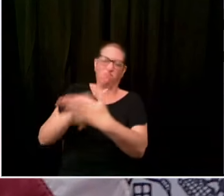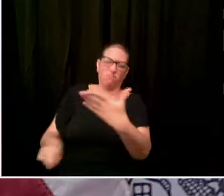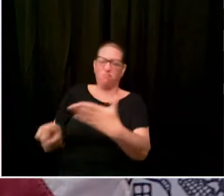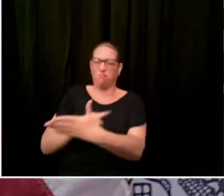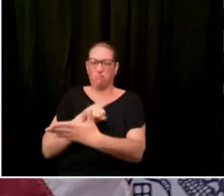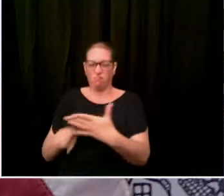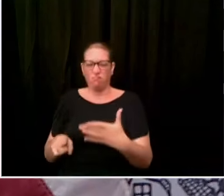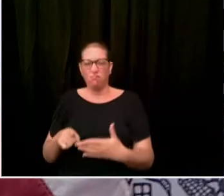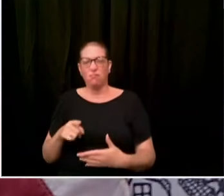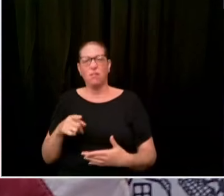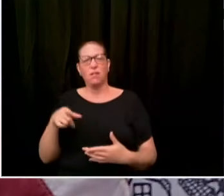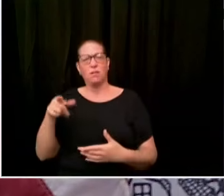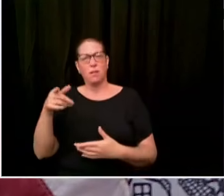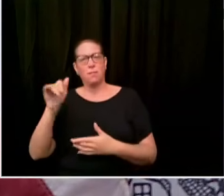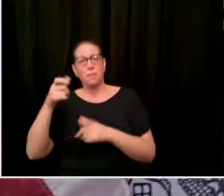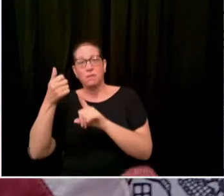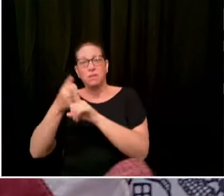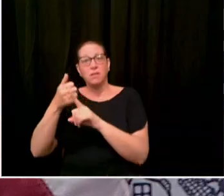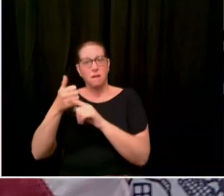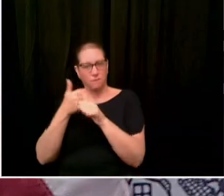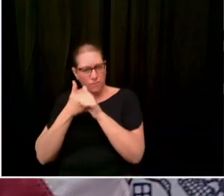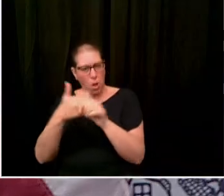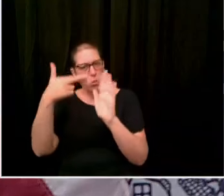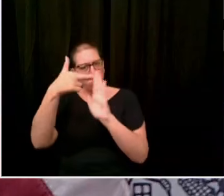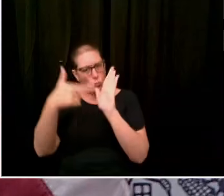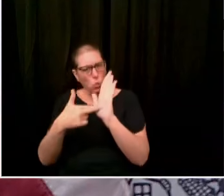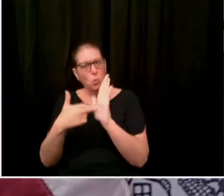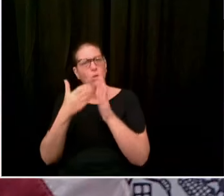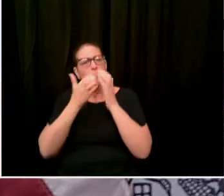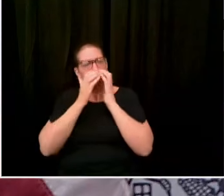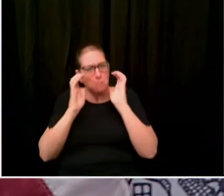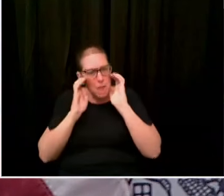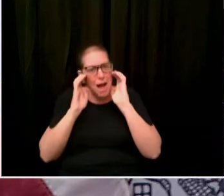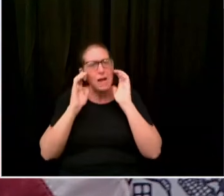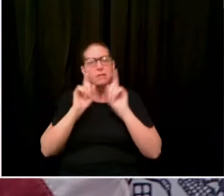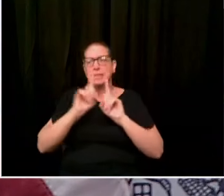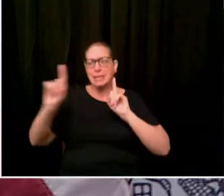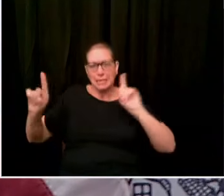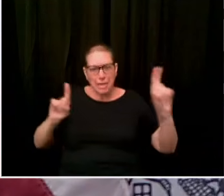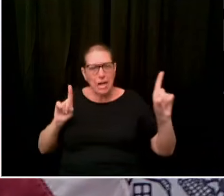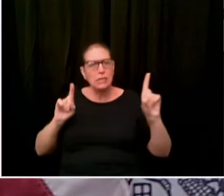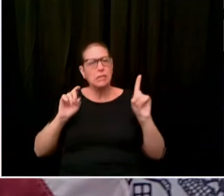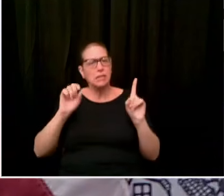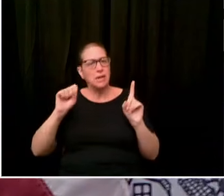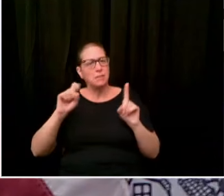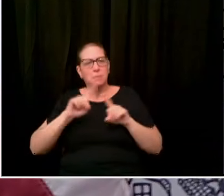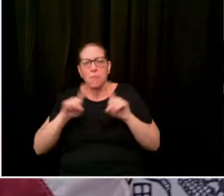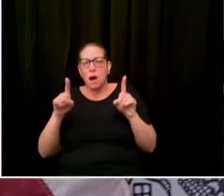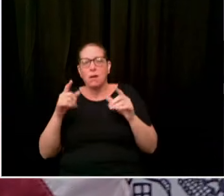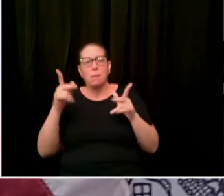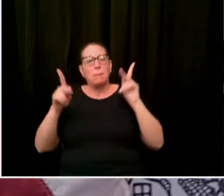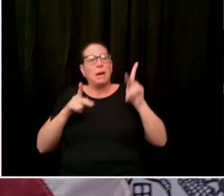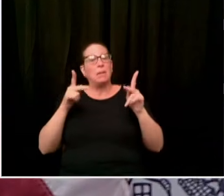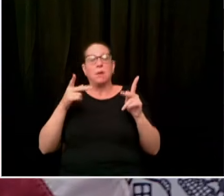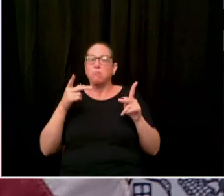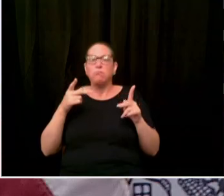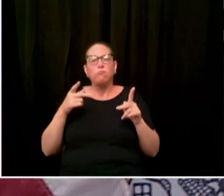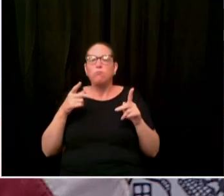AMID THIS PANDEMIC GOING TO PLACES WHILE PRACTICING SOCIAL DISTANCING, WHILE